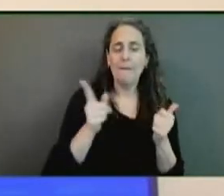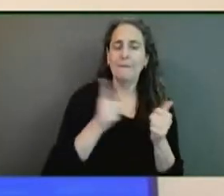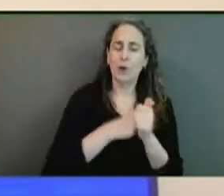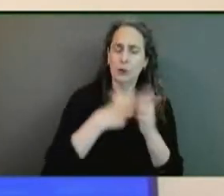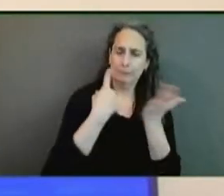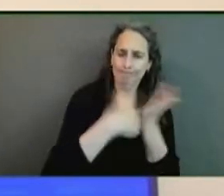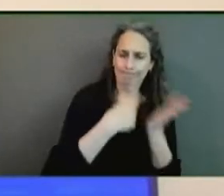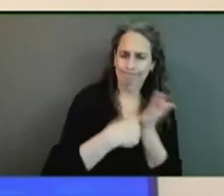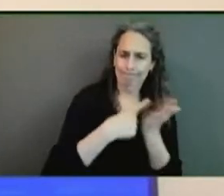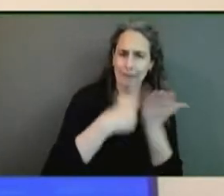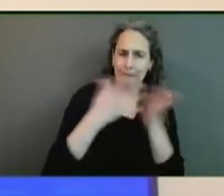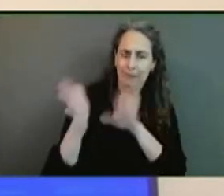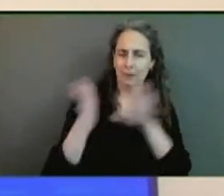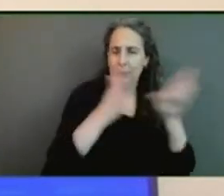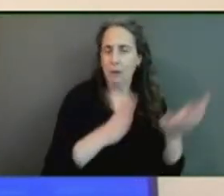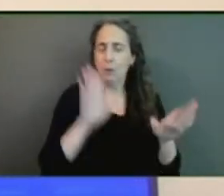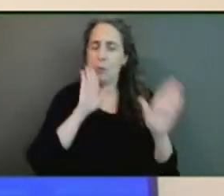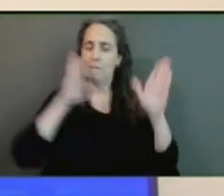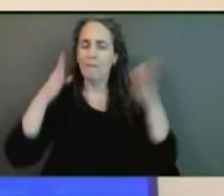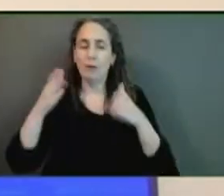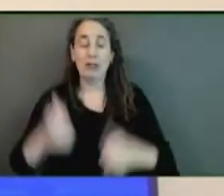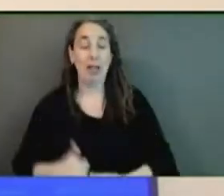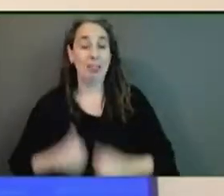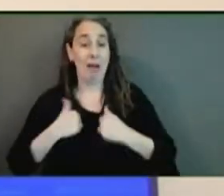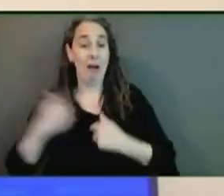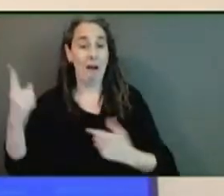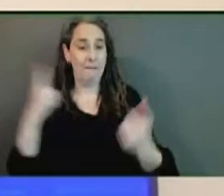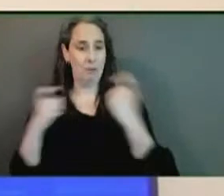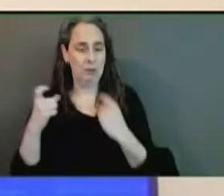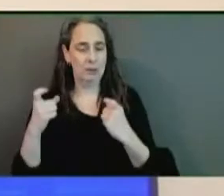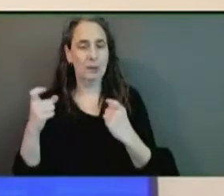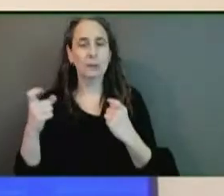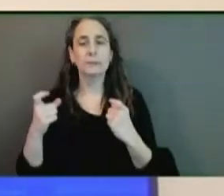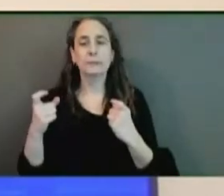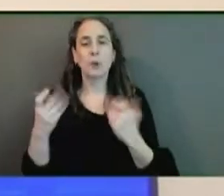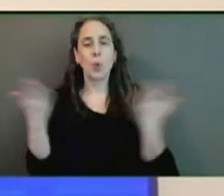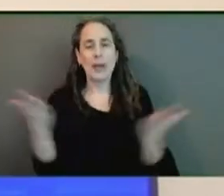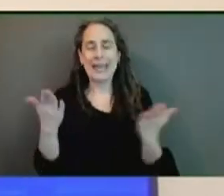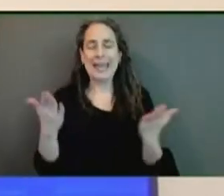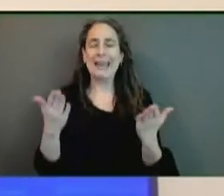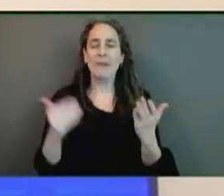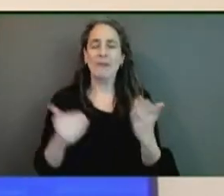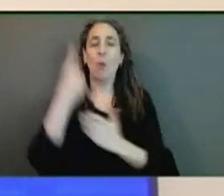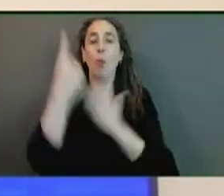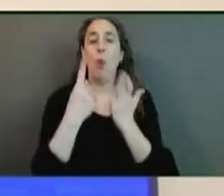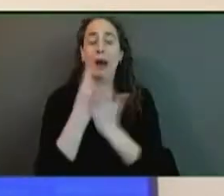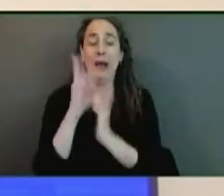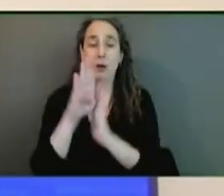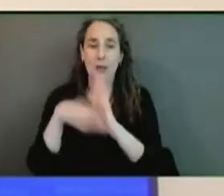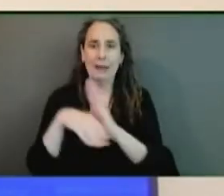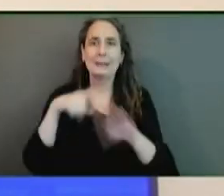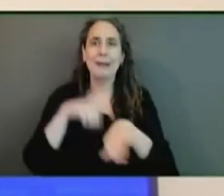the program. After we examine those. We will then move to live